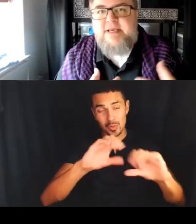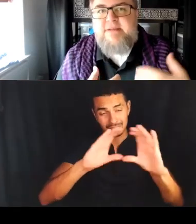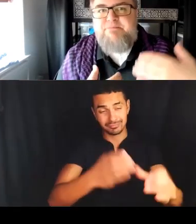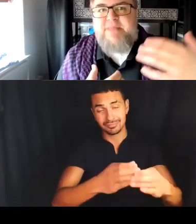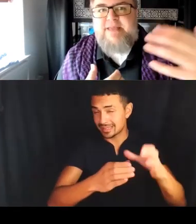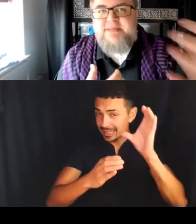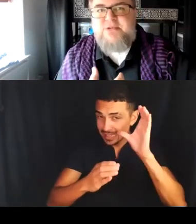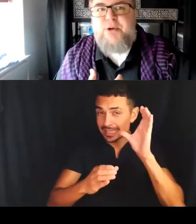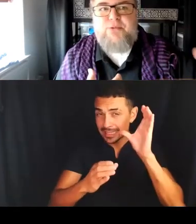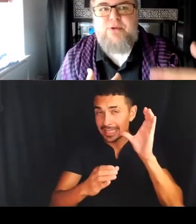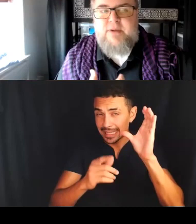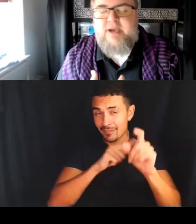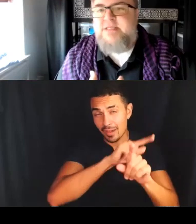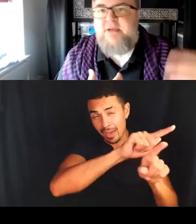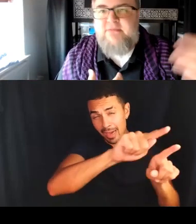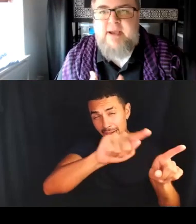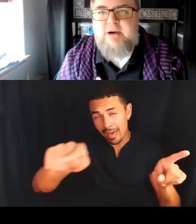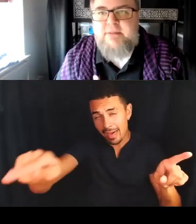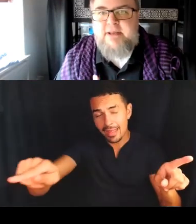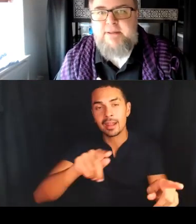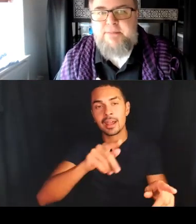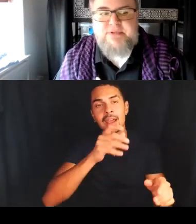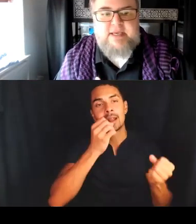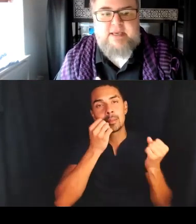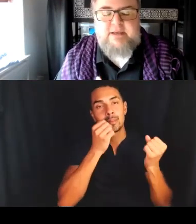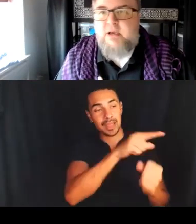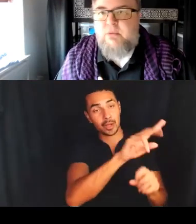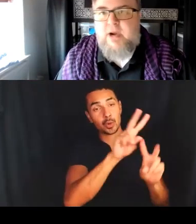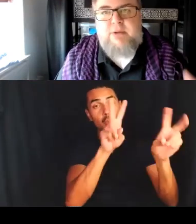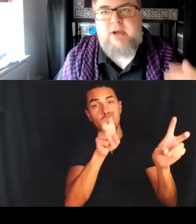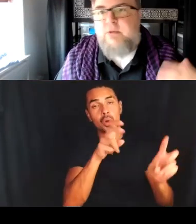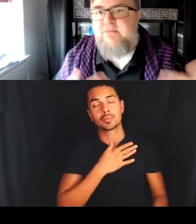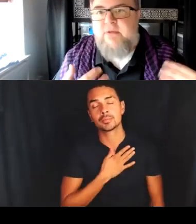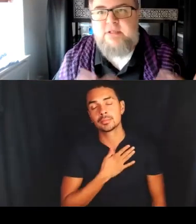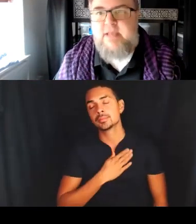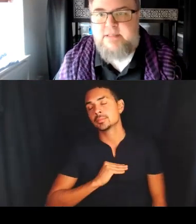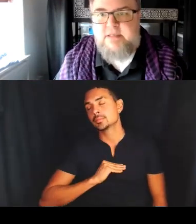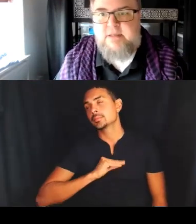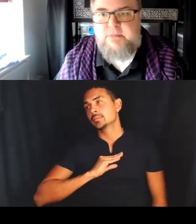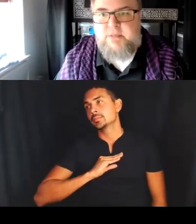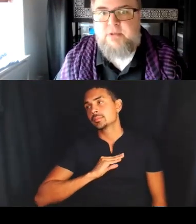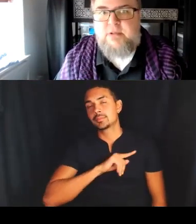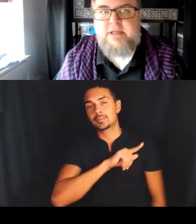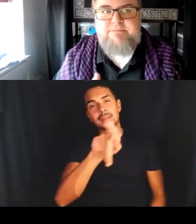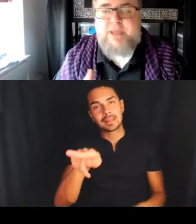and this quote reminds me of how many people said, "Wow, I really felt connected to the people